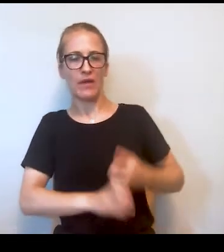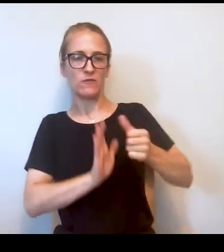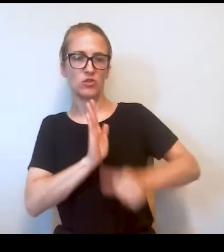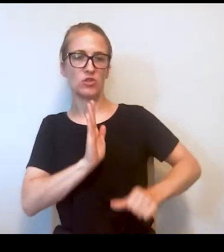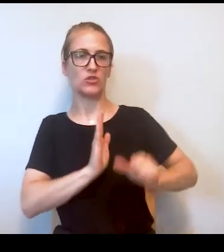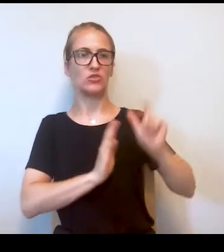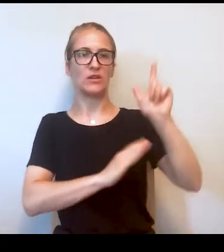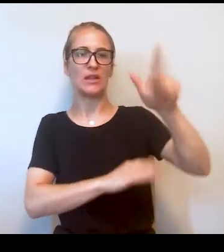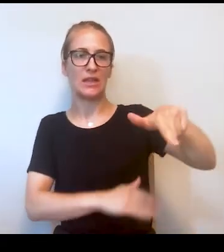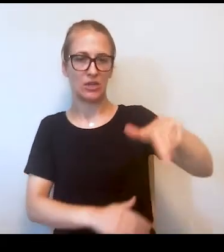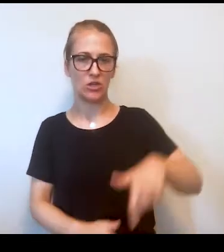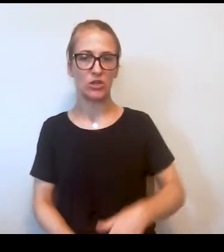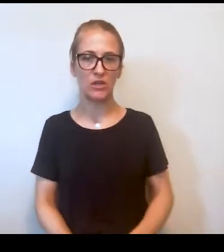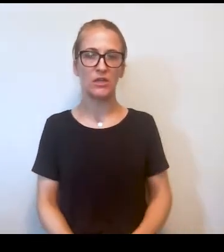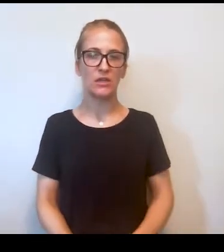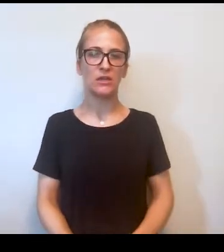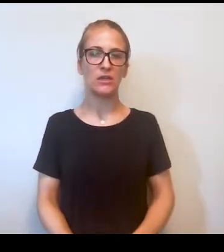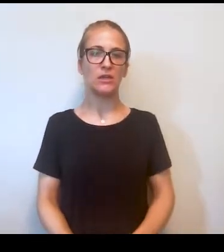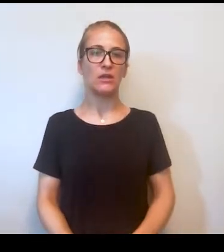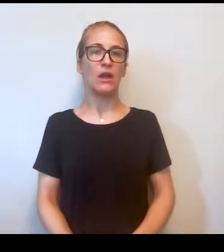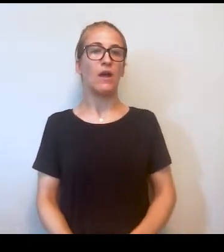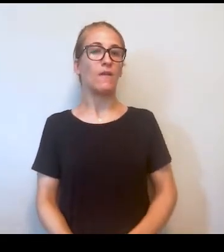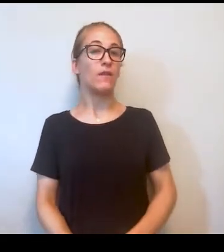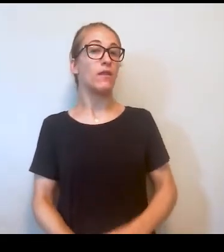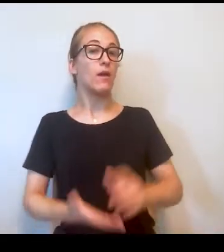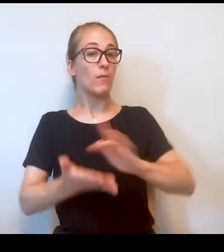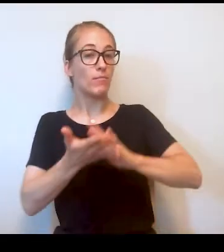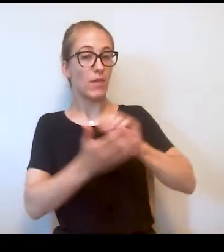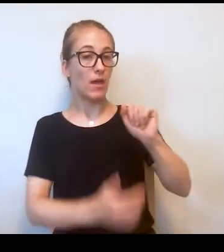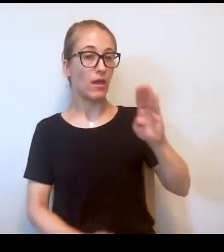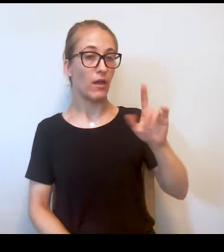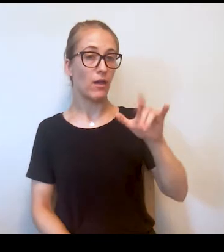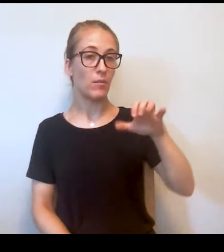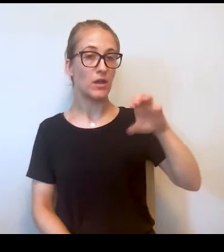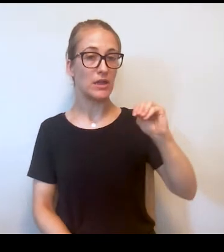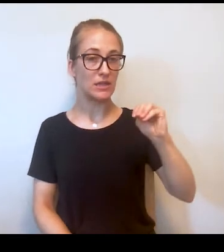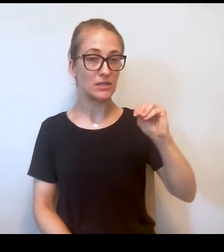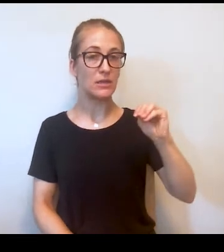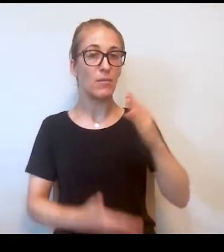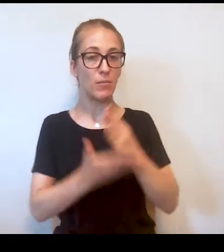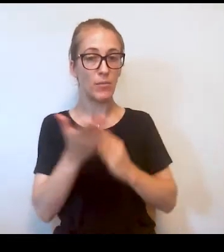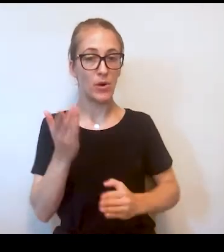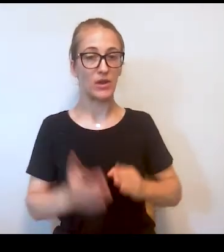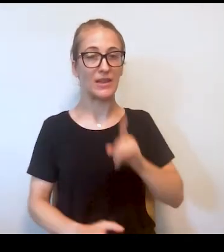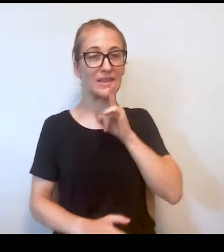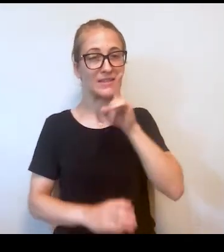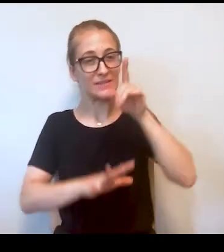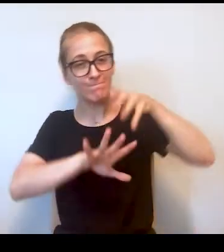So the medical-ableism (chuckles) component is the root of our medical system